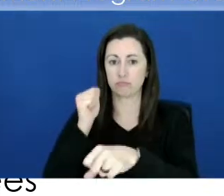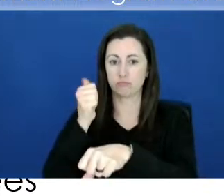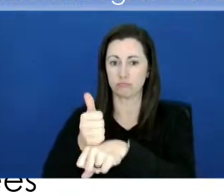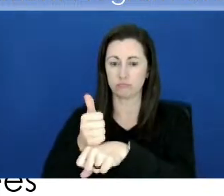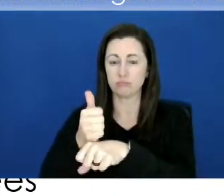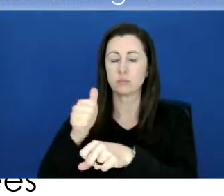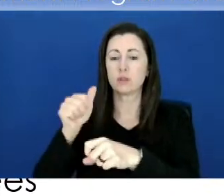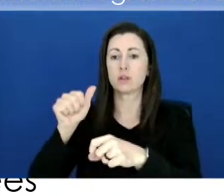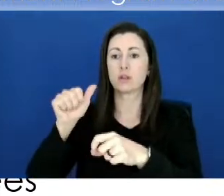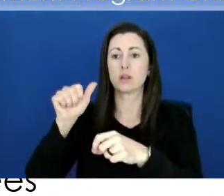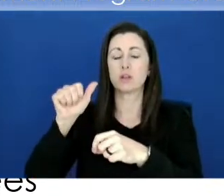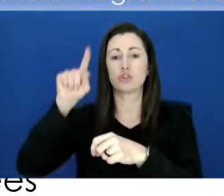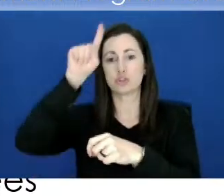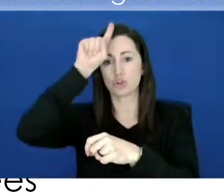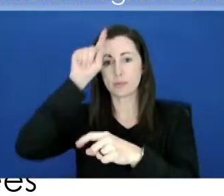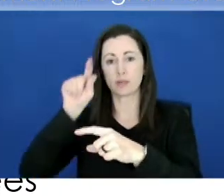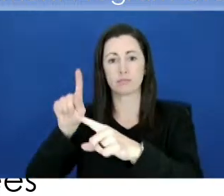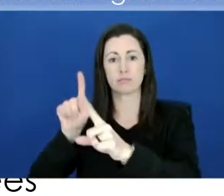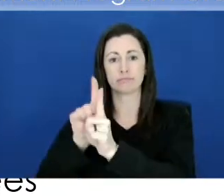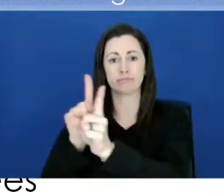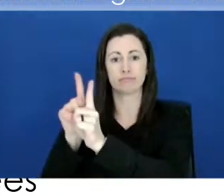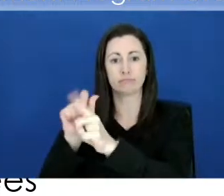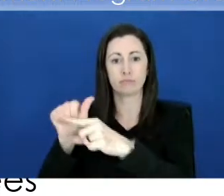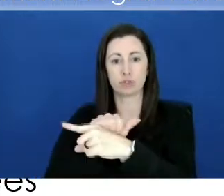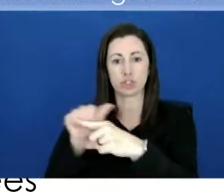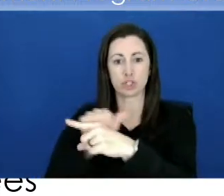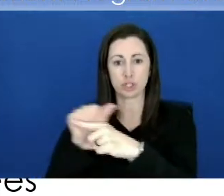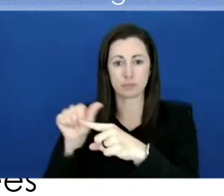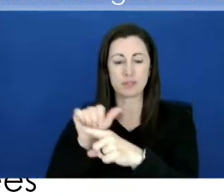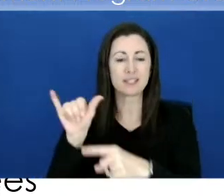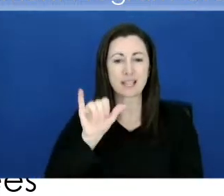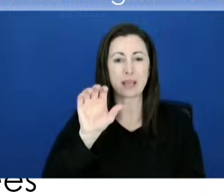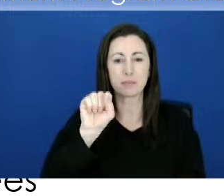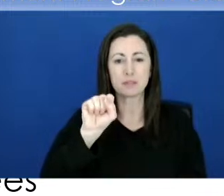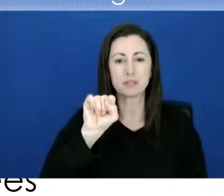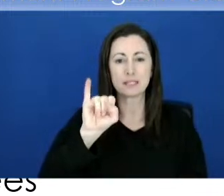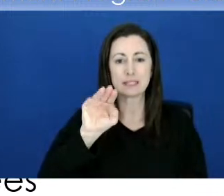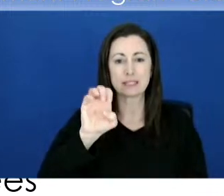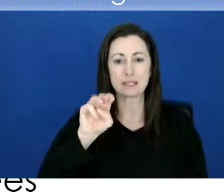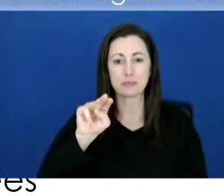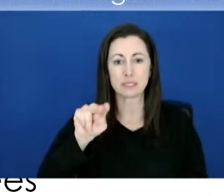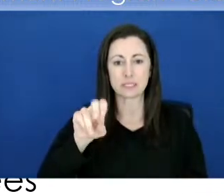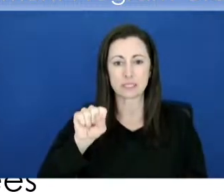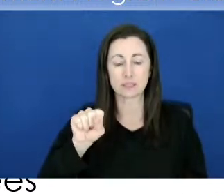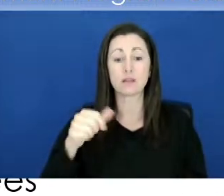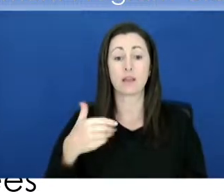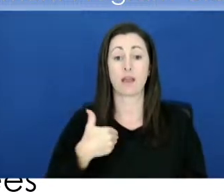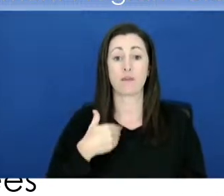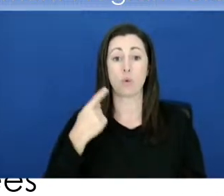THE GERMAN APPRENTICESHIP MODEL,